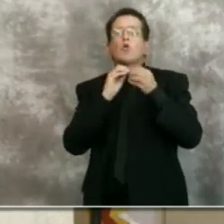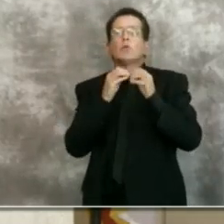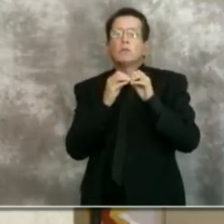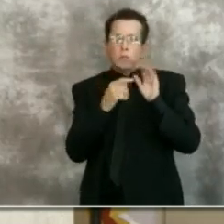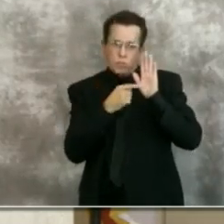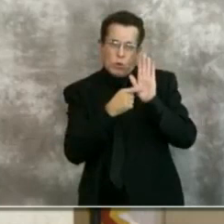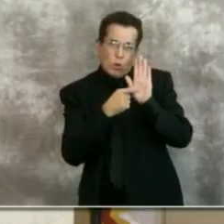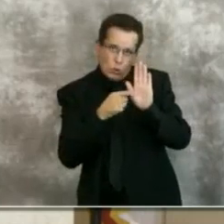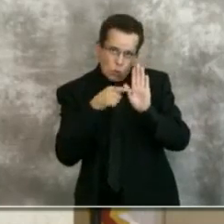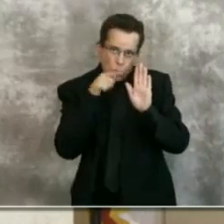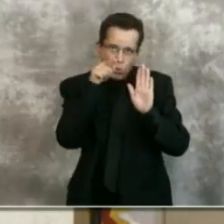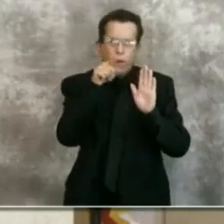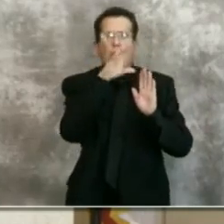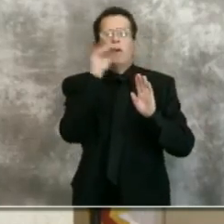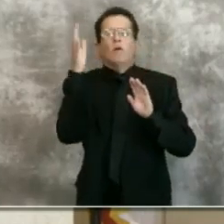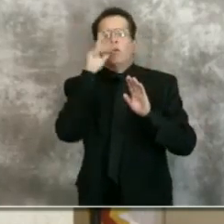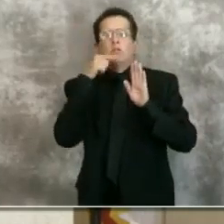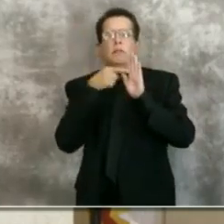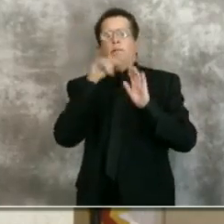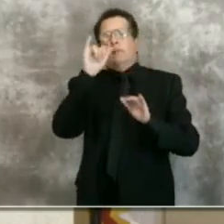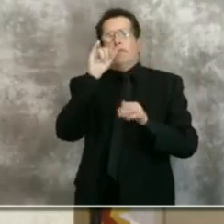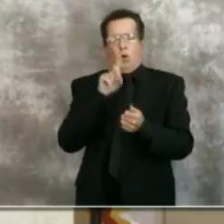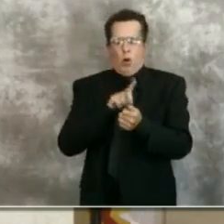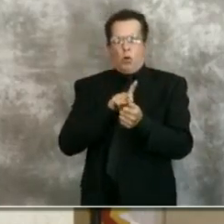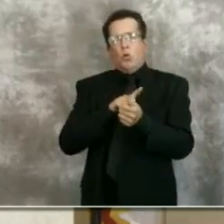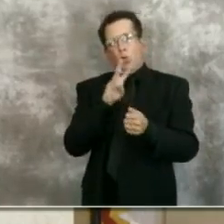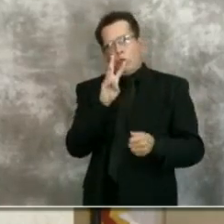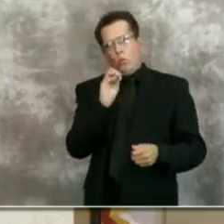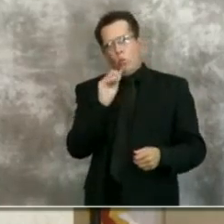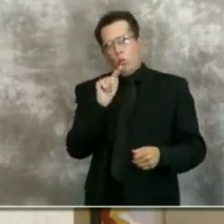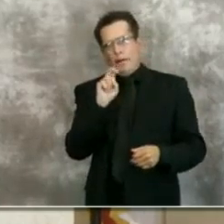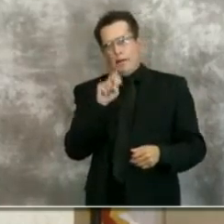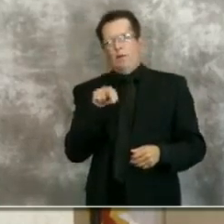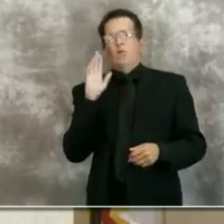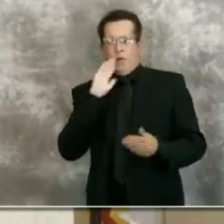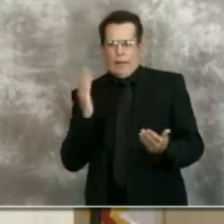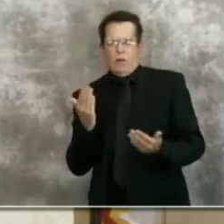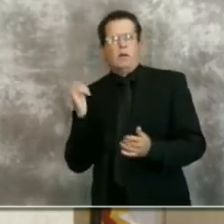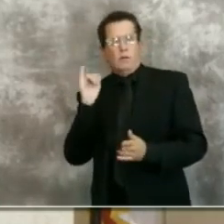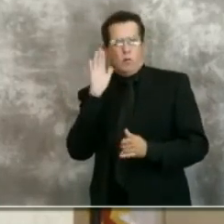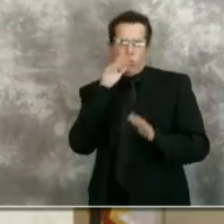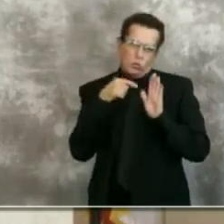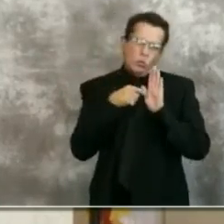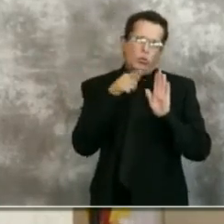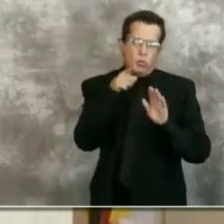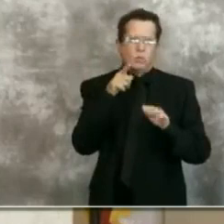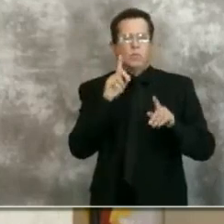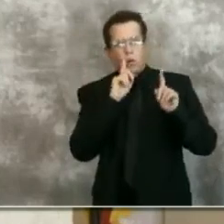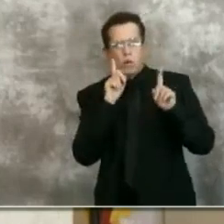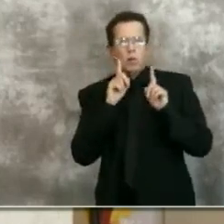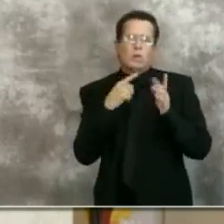FLETCHER WHO'S BACK IN THE FLESH TODAY. I LIKE TO WELCOME THEM BACK AND HE'S GOING TO BRING US UP TO DATE ON THE NUMBERS, HE'LL BE FOLLOWED BY